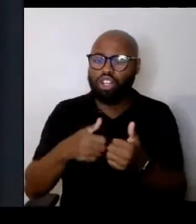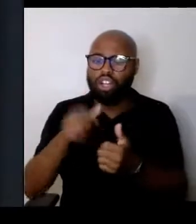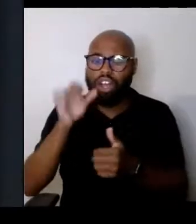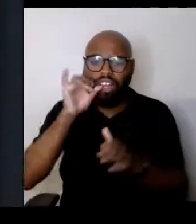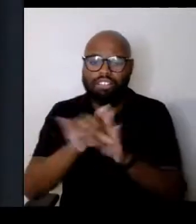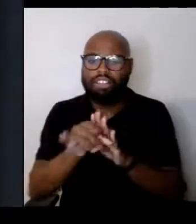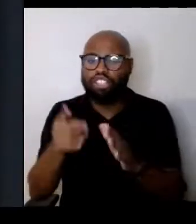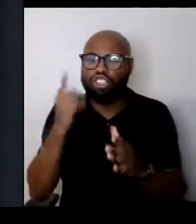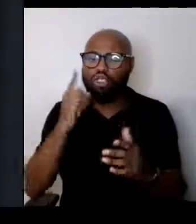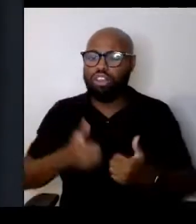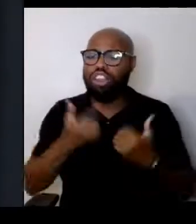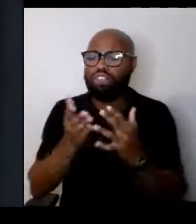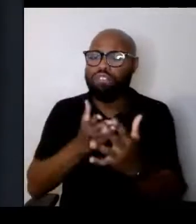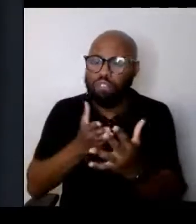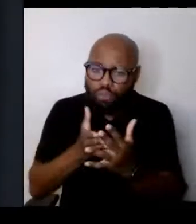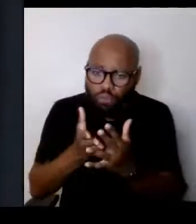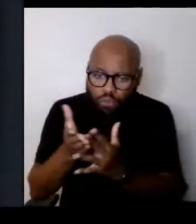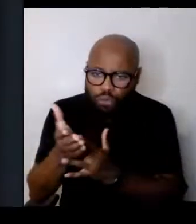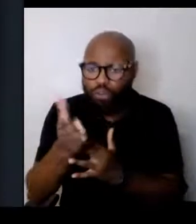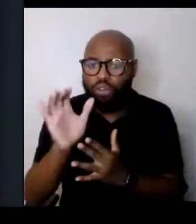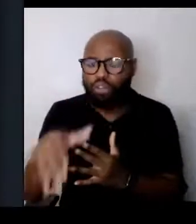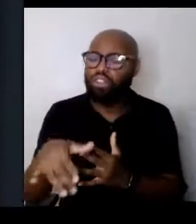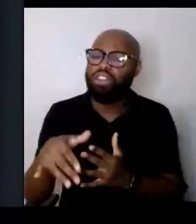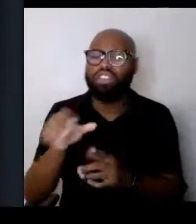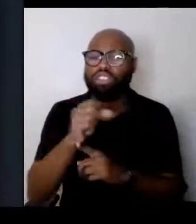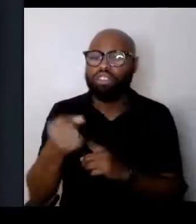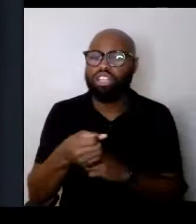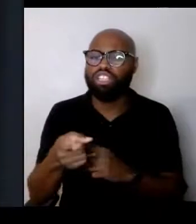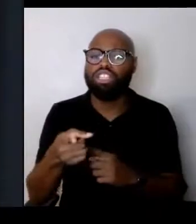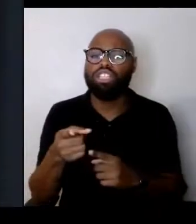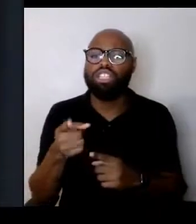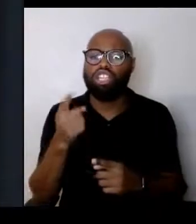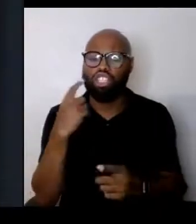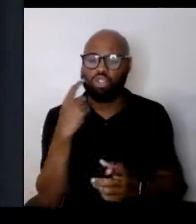identify exactly what has happened and speak out against,